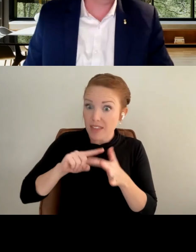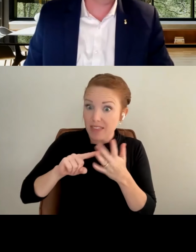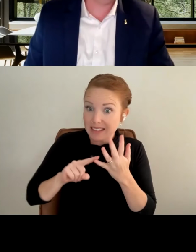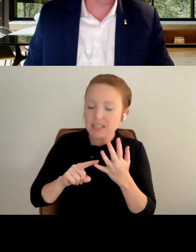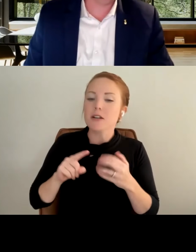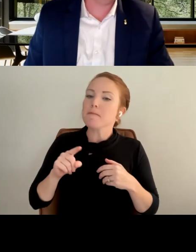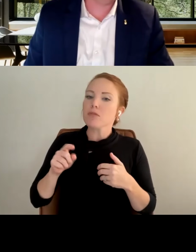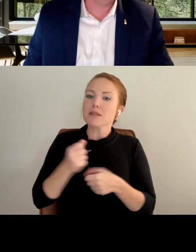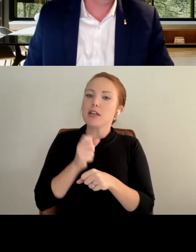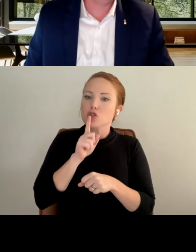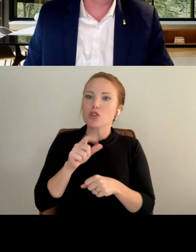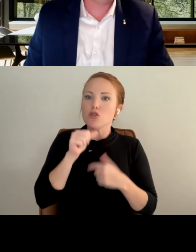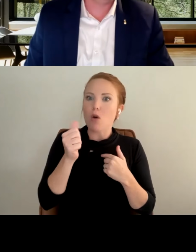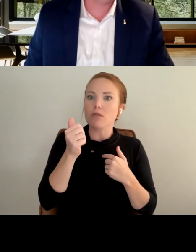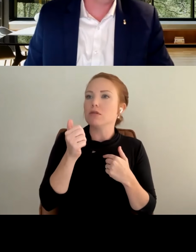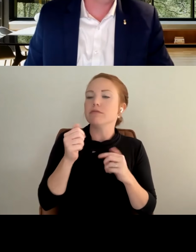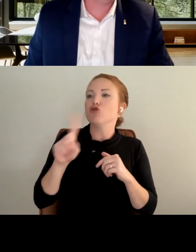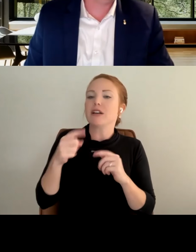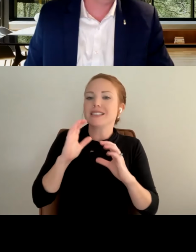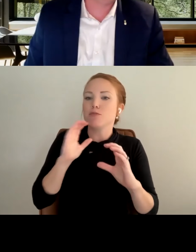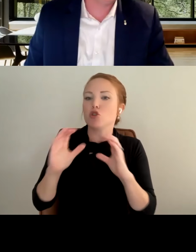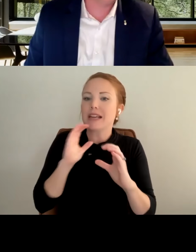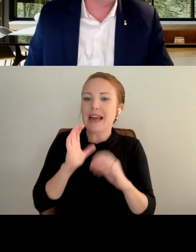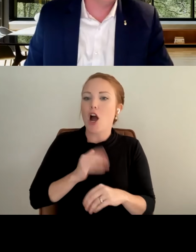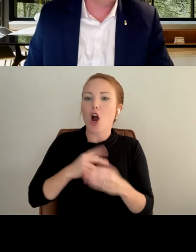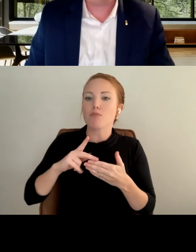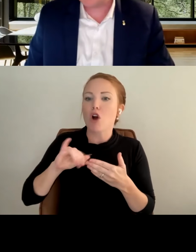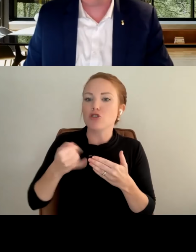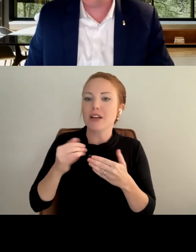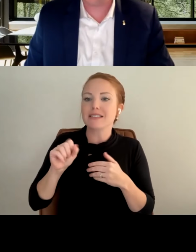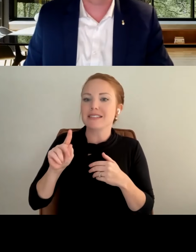that we don't, for example, just communicate our project statuses by color". We've made an impact,